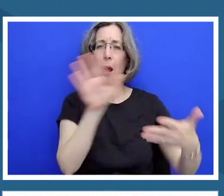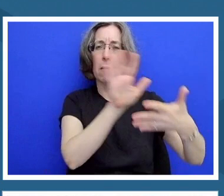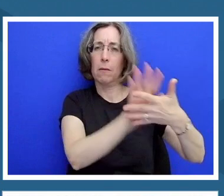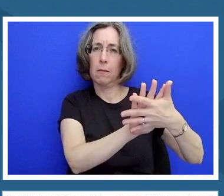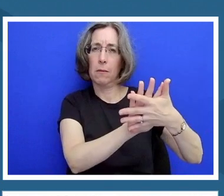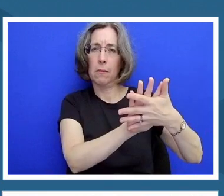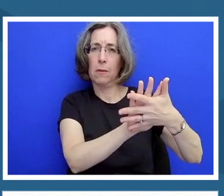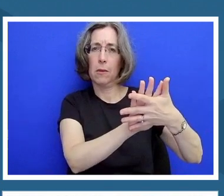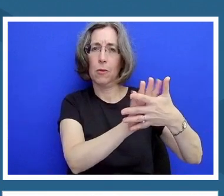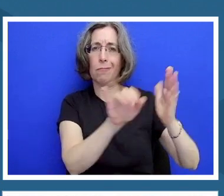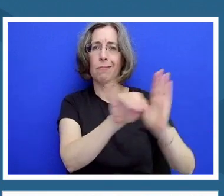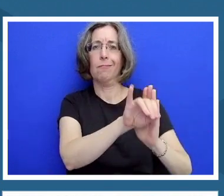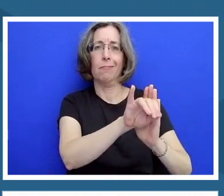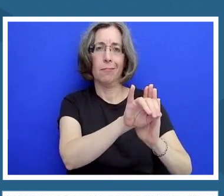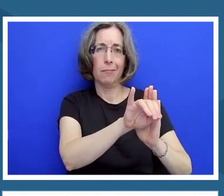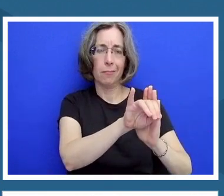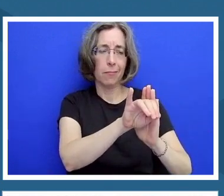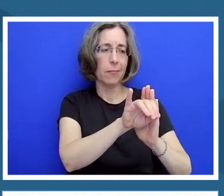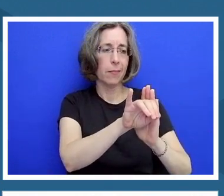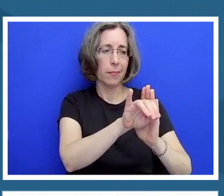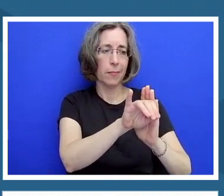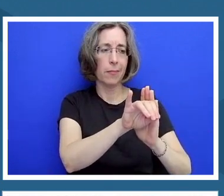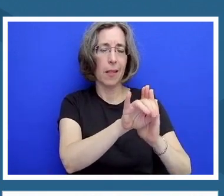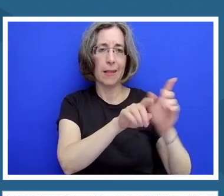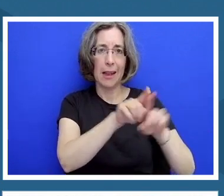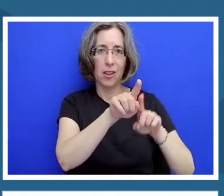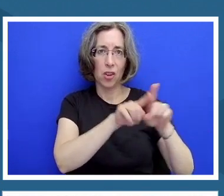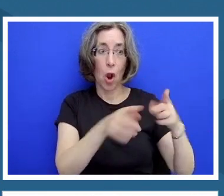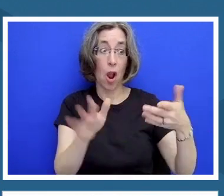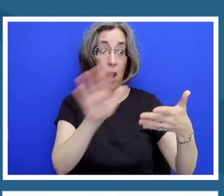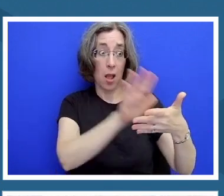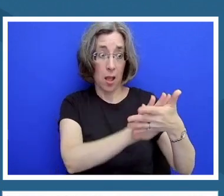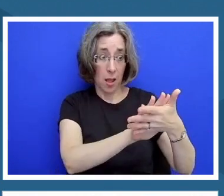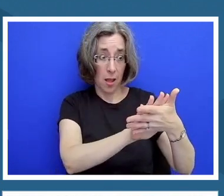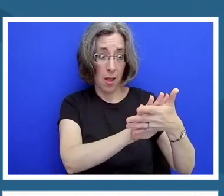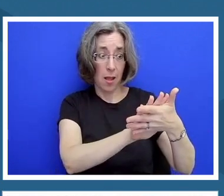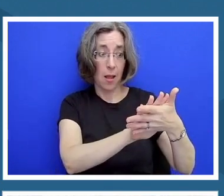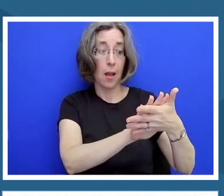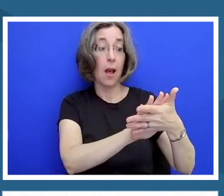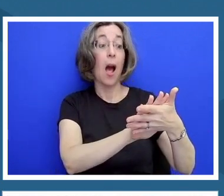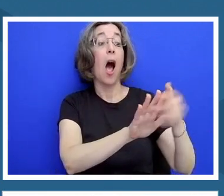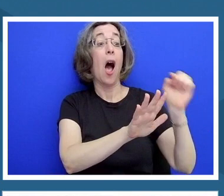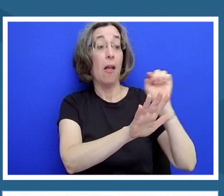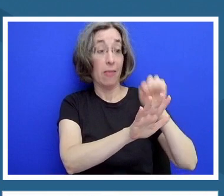of that finder chart and